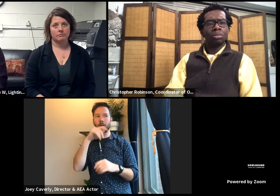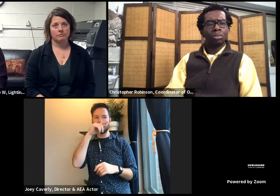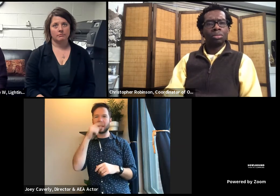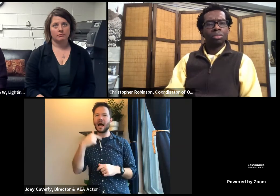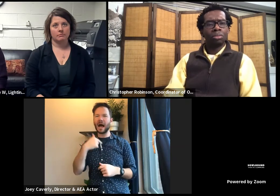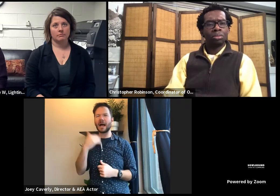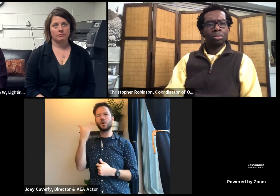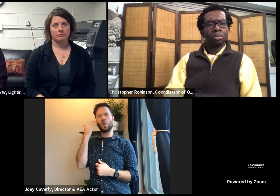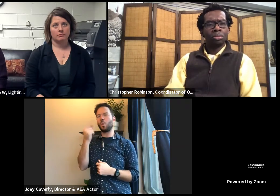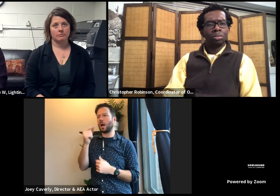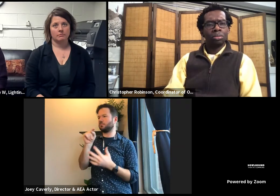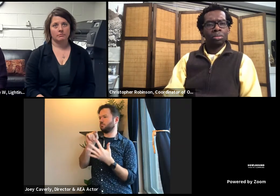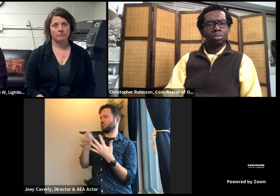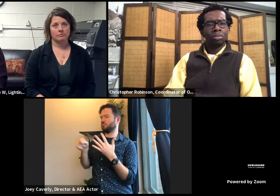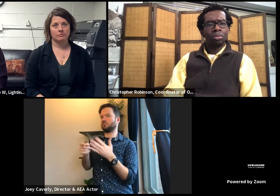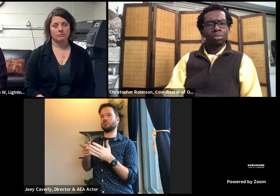It takes time to grow comfortable.